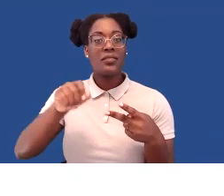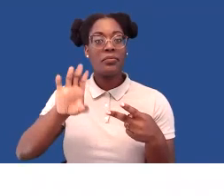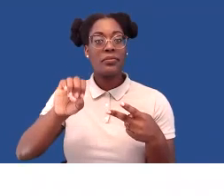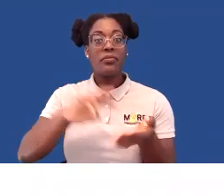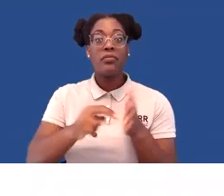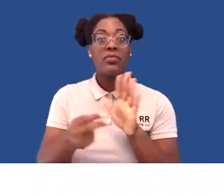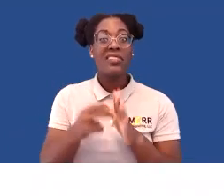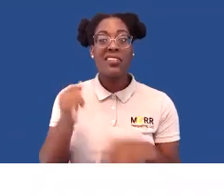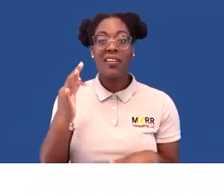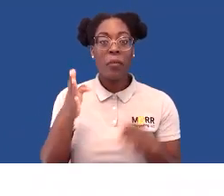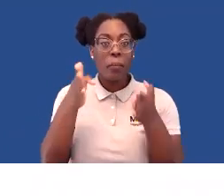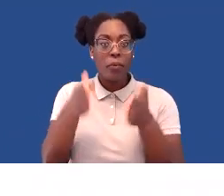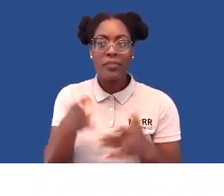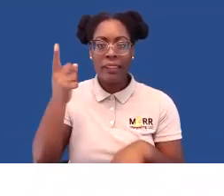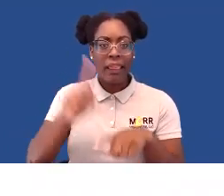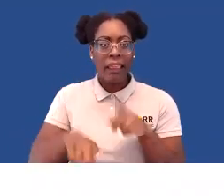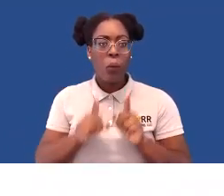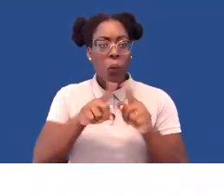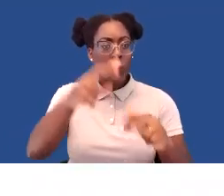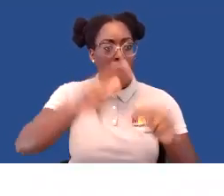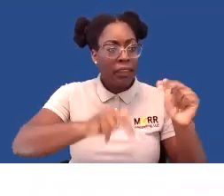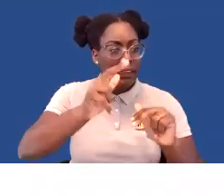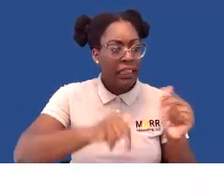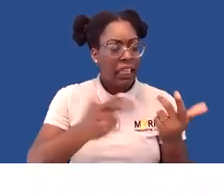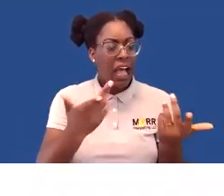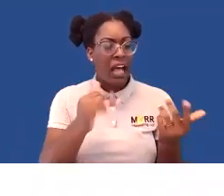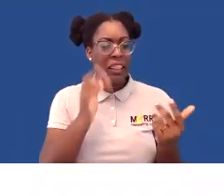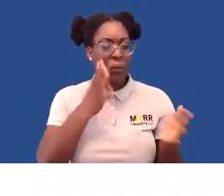they may be able to pop online and have a great discussion.